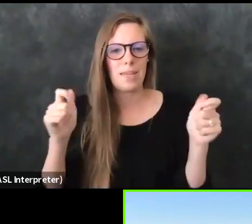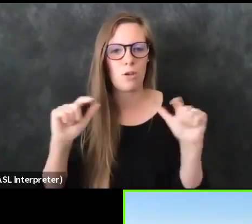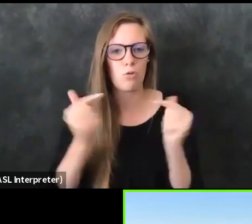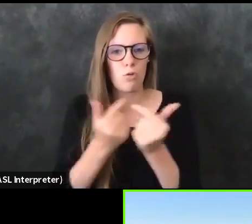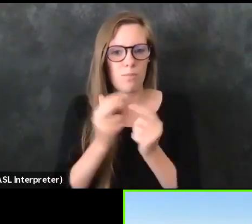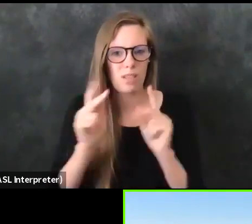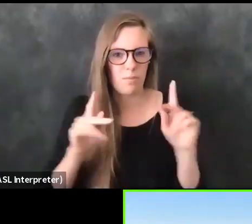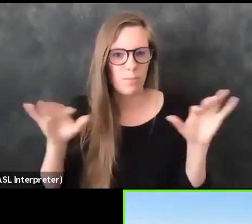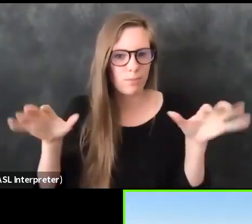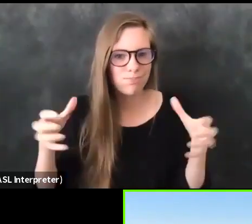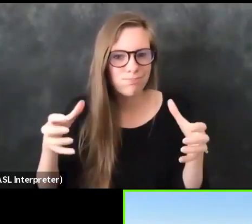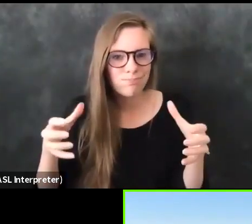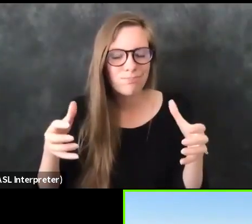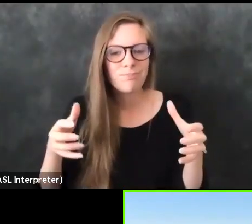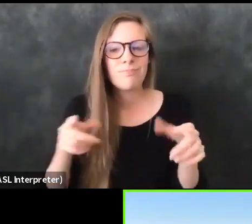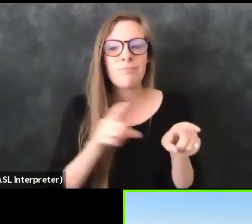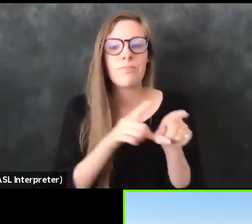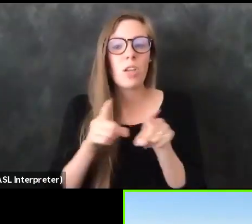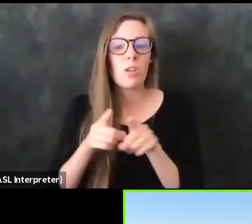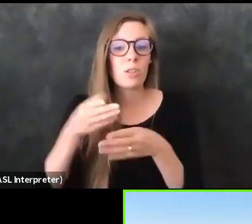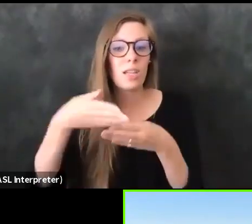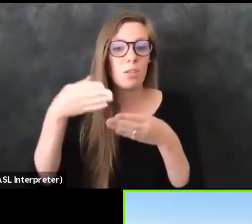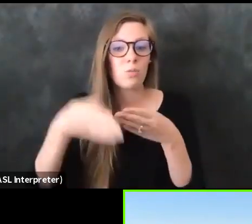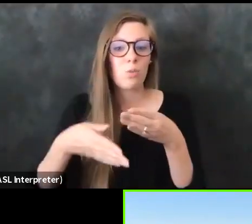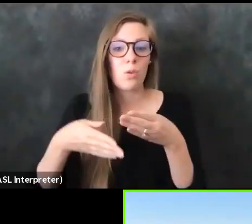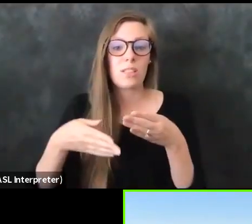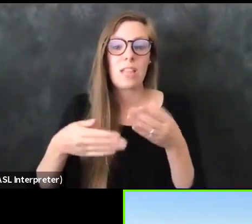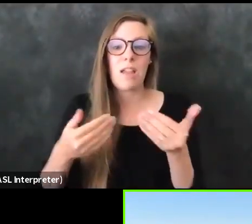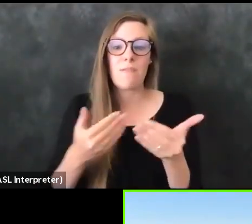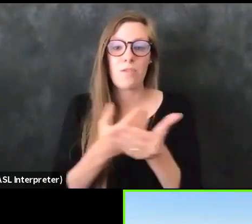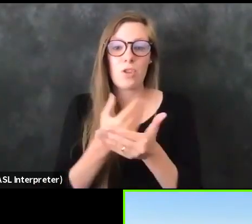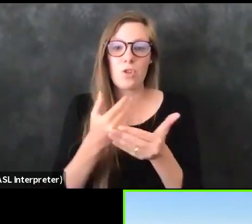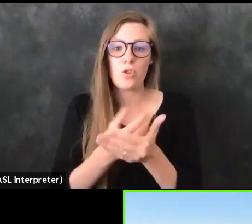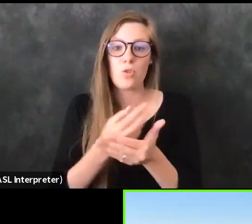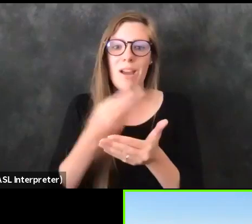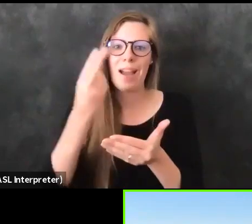that it's a result of the new highly contagious covid variants that are